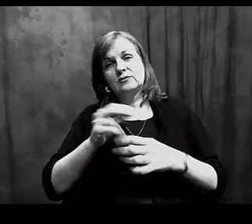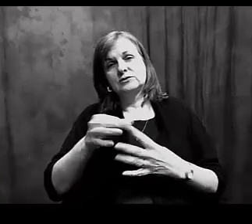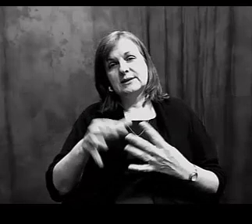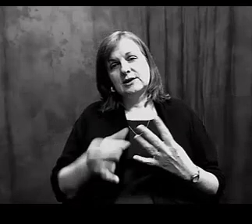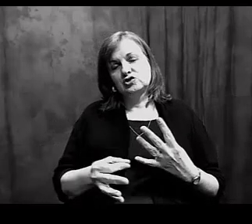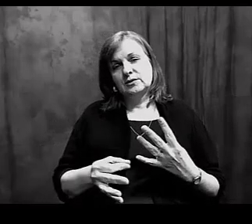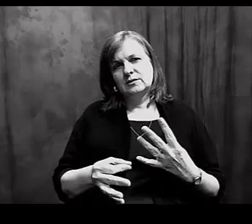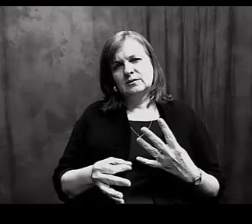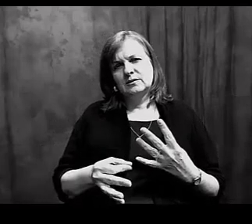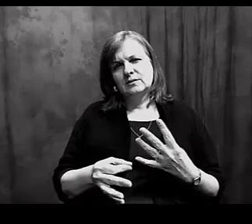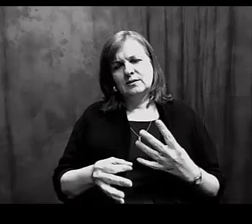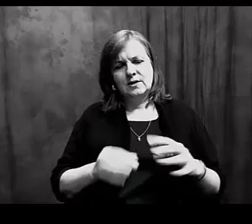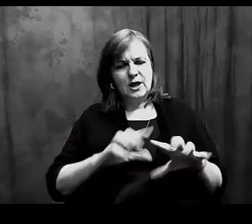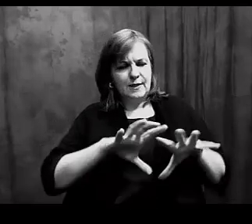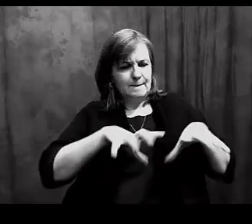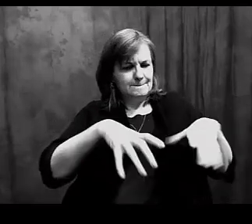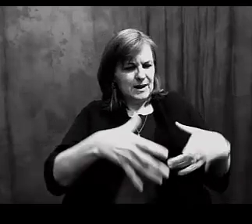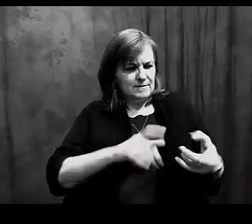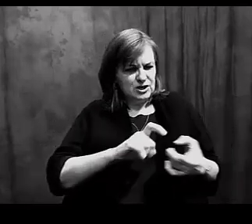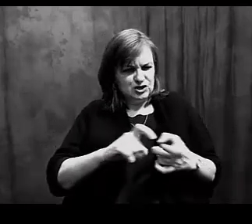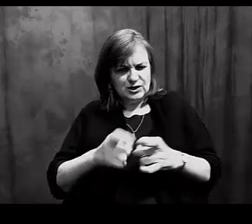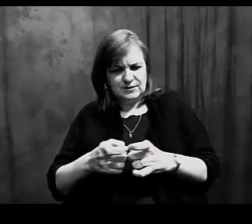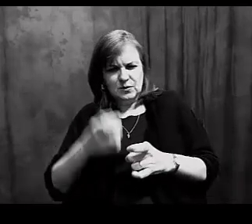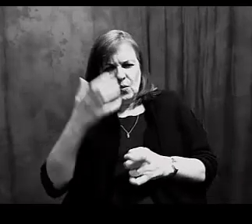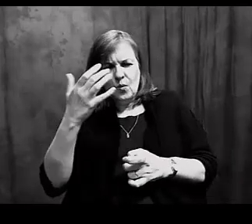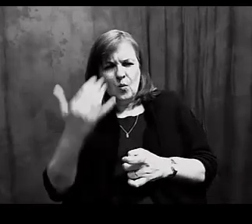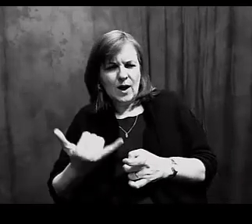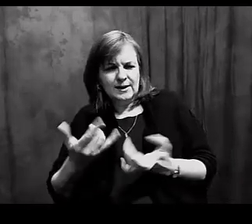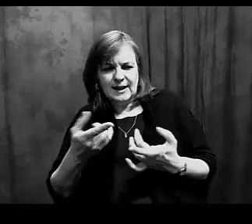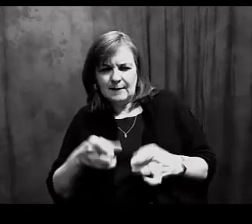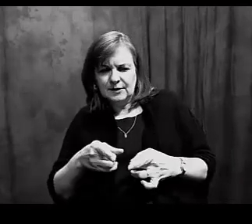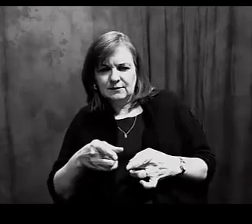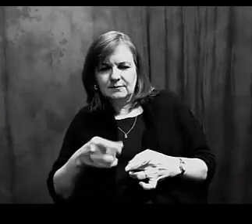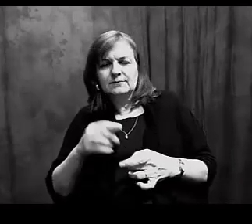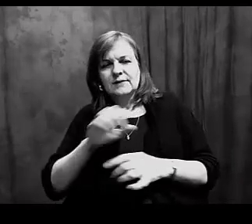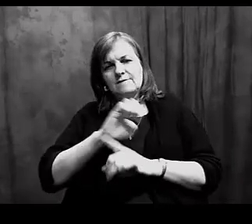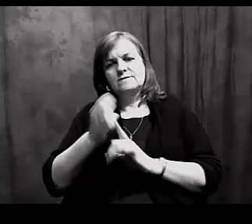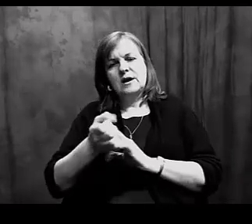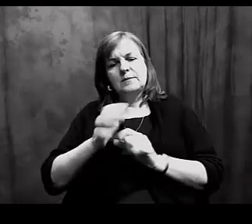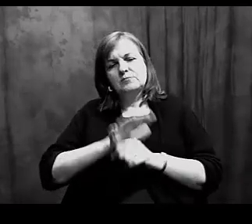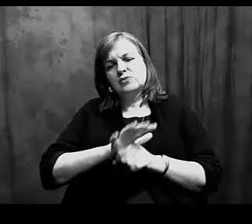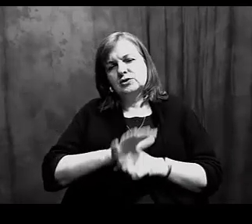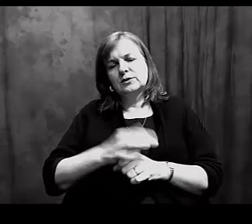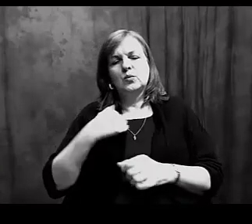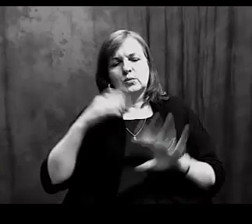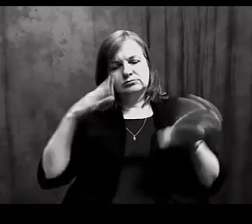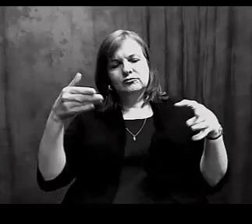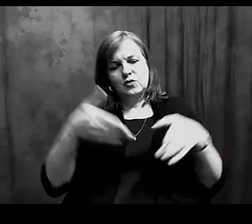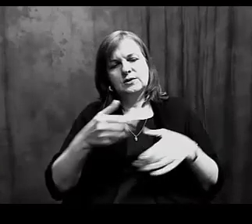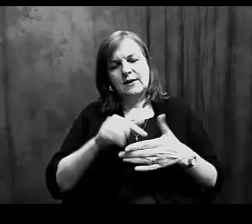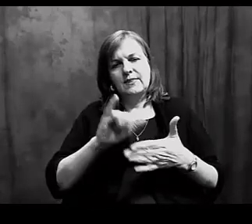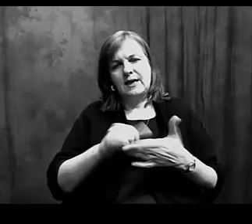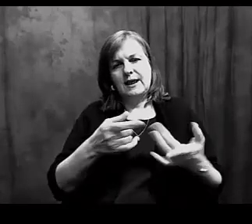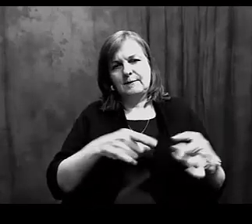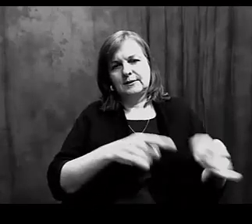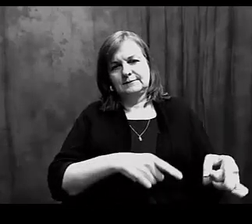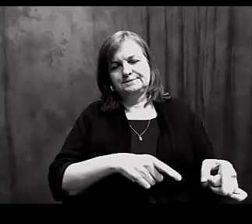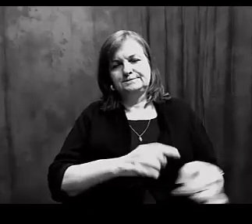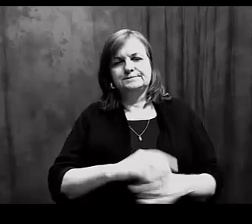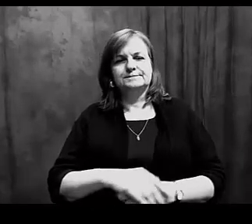is natural selection -- where are populations changing because of environmental pressures?? we will focus on that a lot